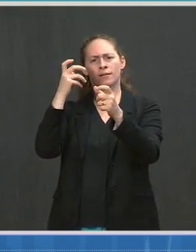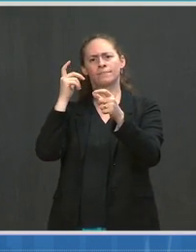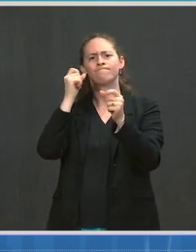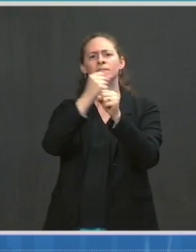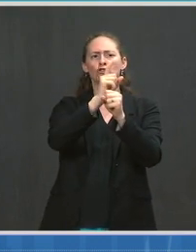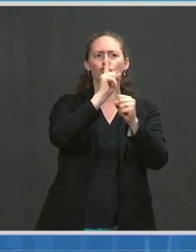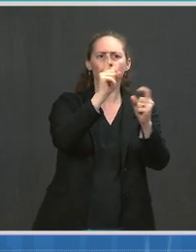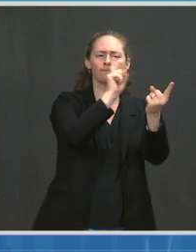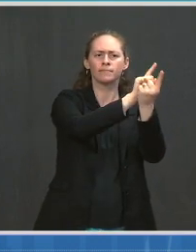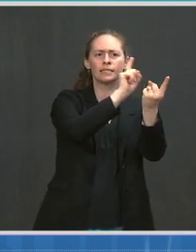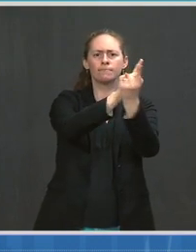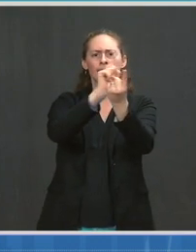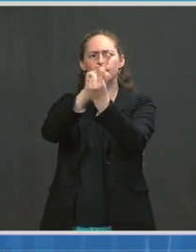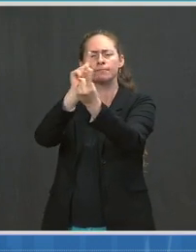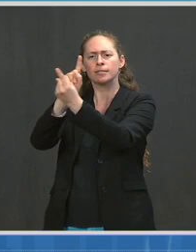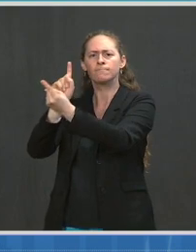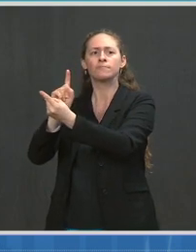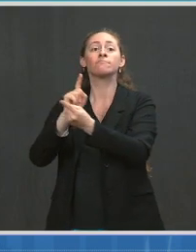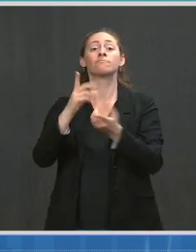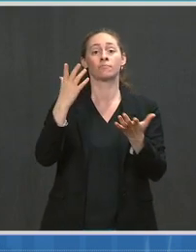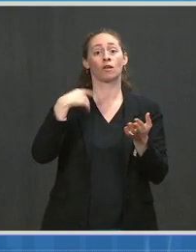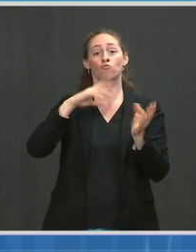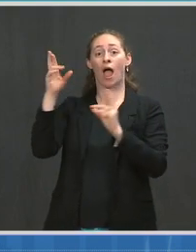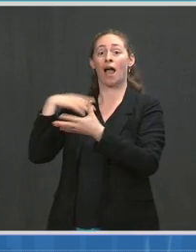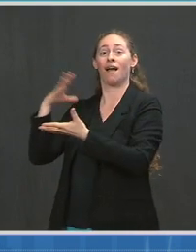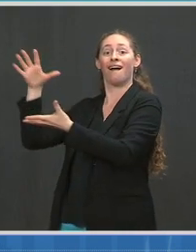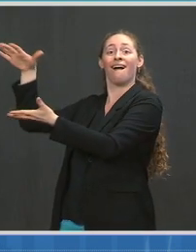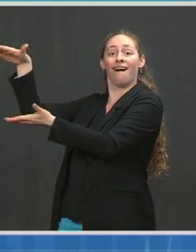vaccine supply out the door. As soon as it's available.